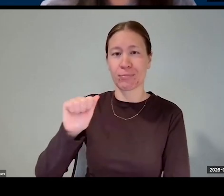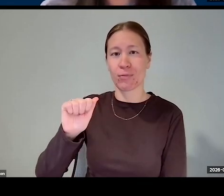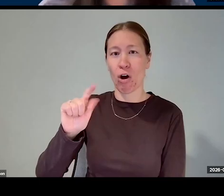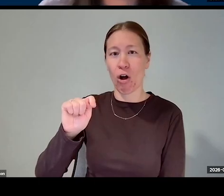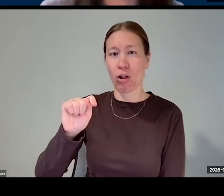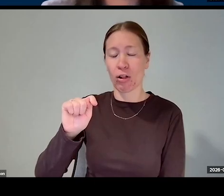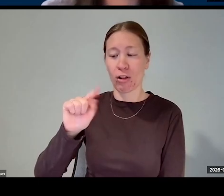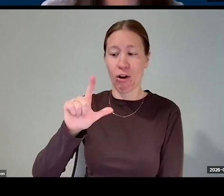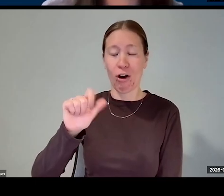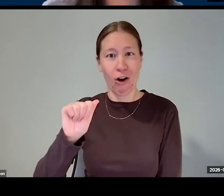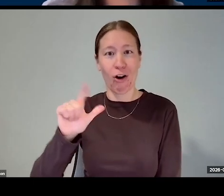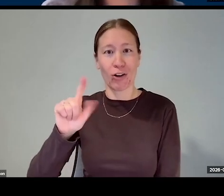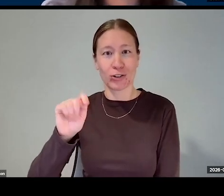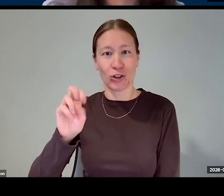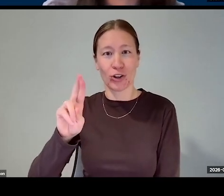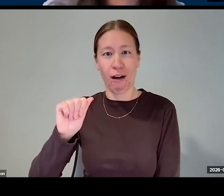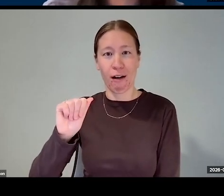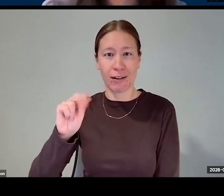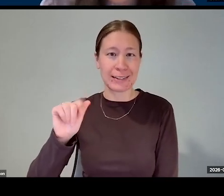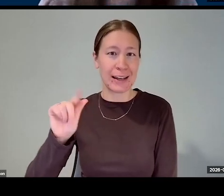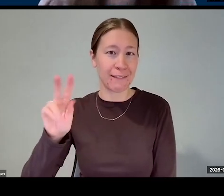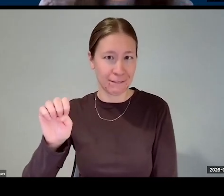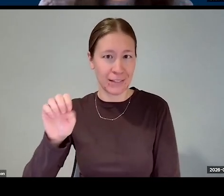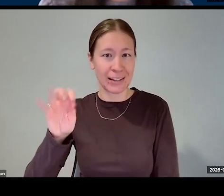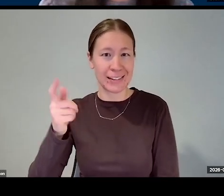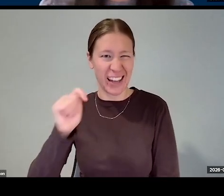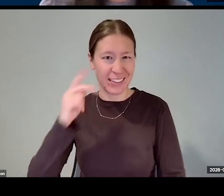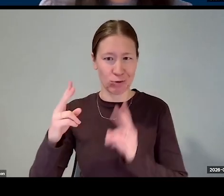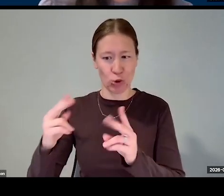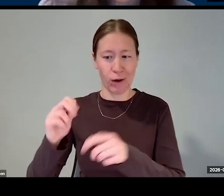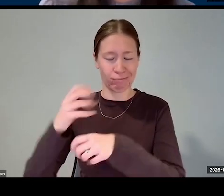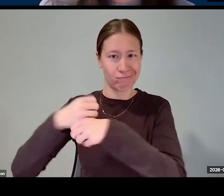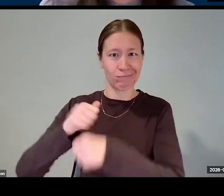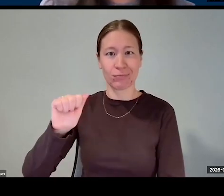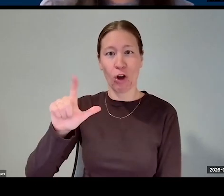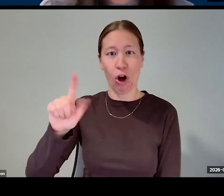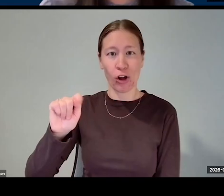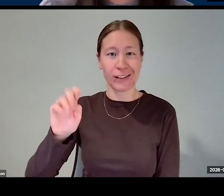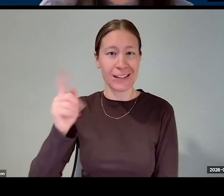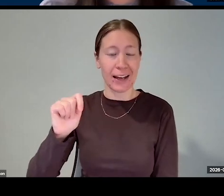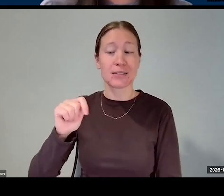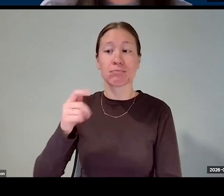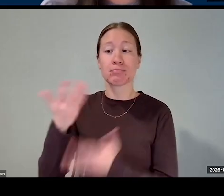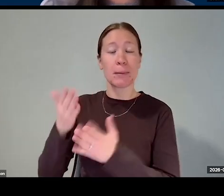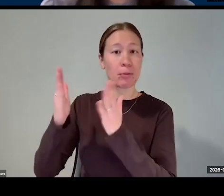Alt text is a way for people who are not sighted who can't see very well to be able to understand